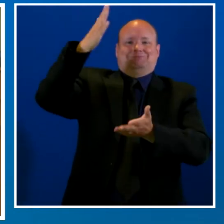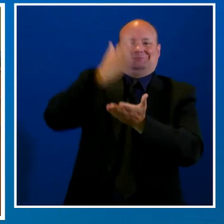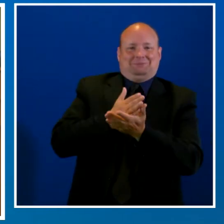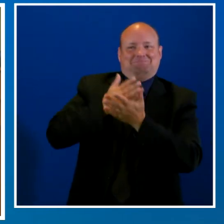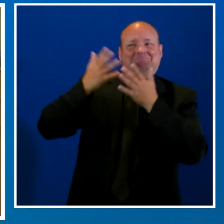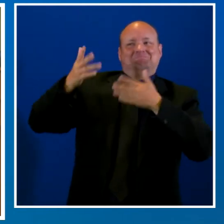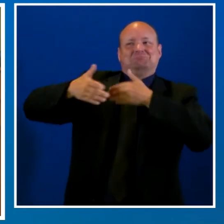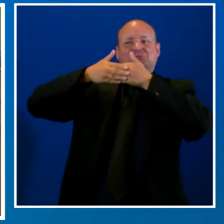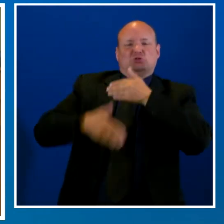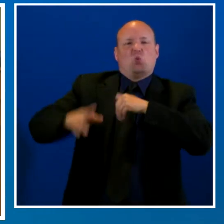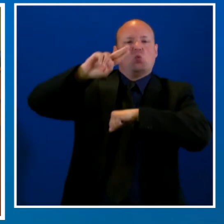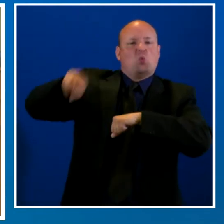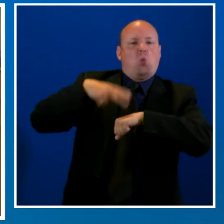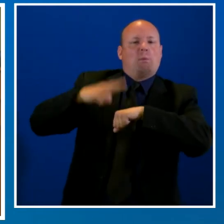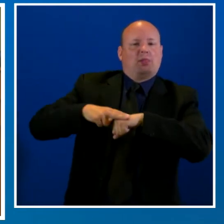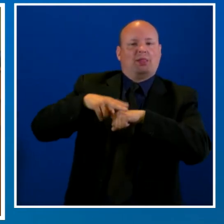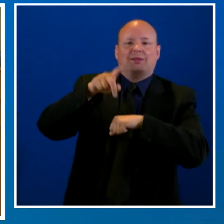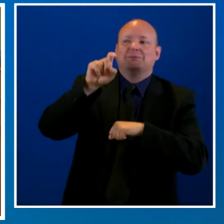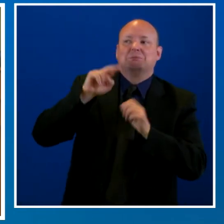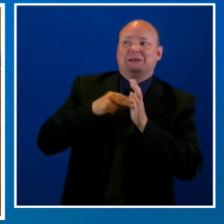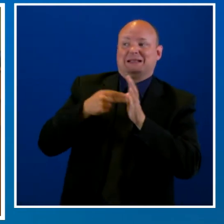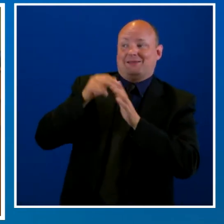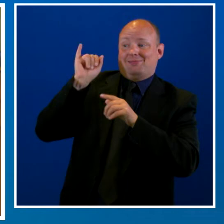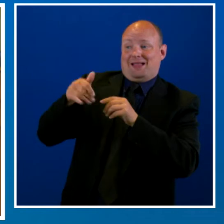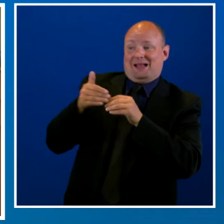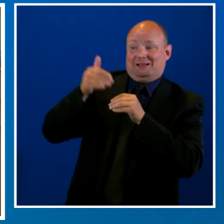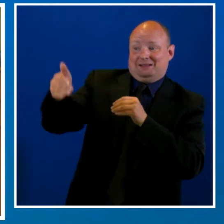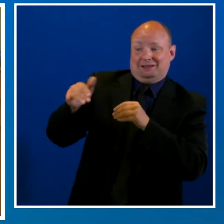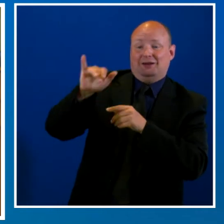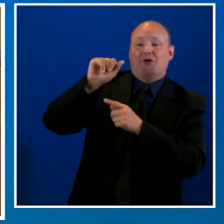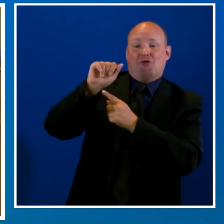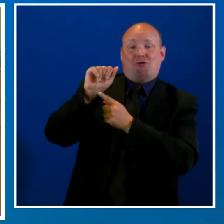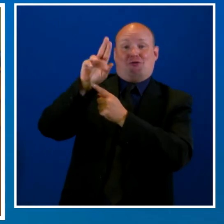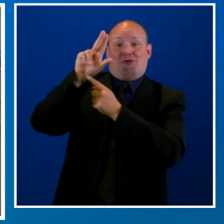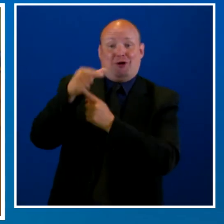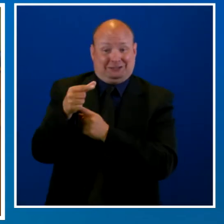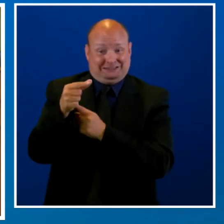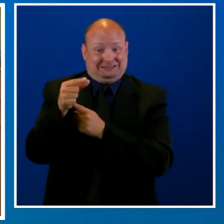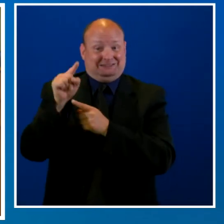between the eviction moratorium end date and housing stability